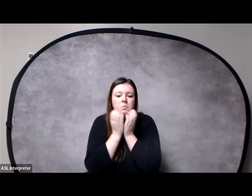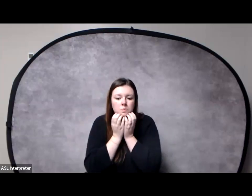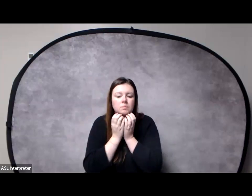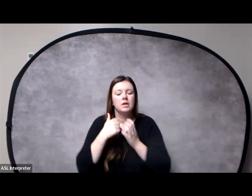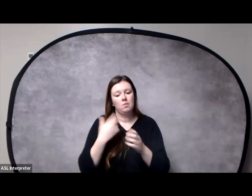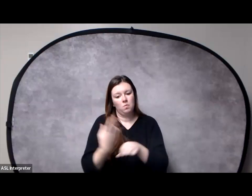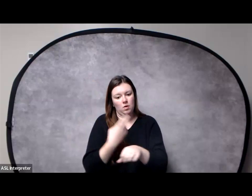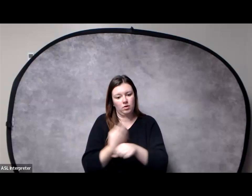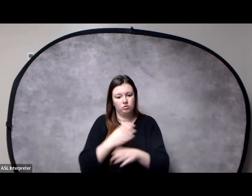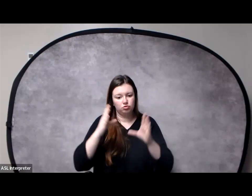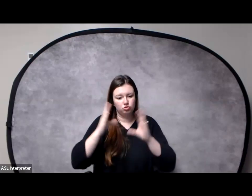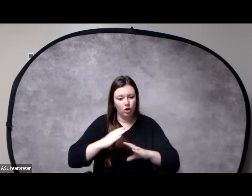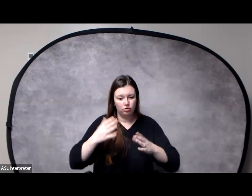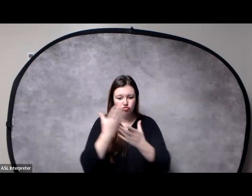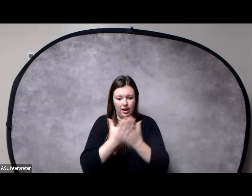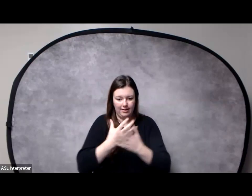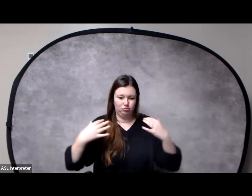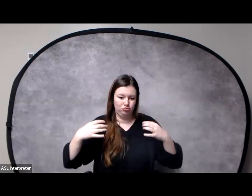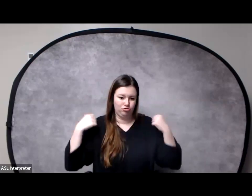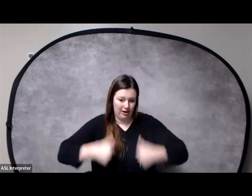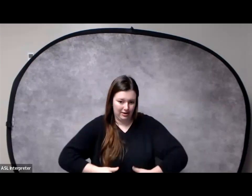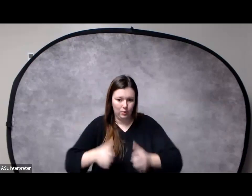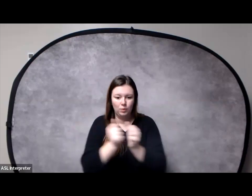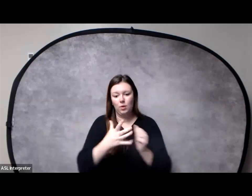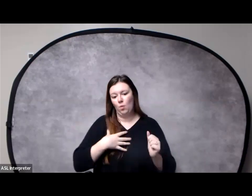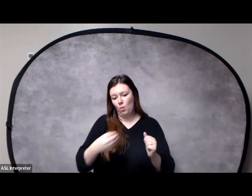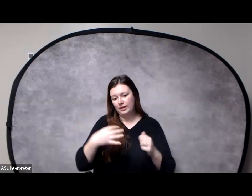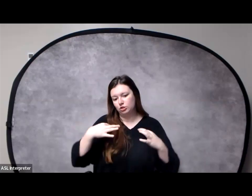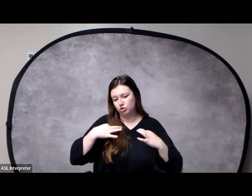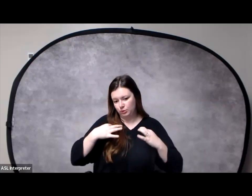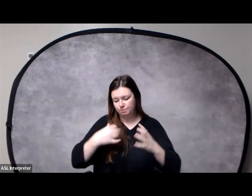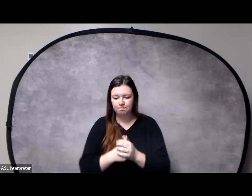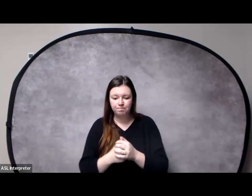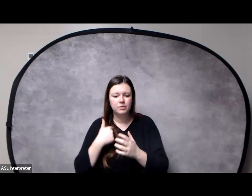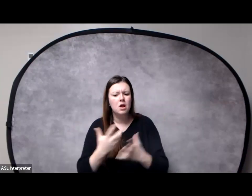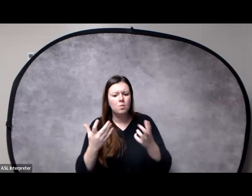So I'd like to talk to you all just about two specific sections that we're proposing